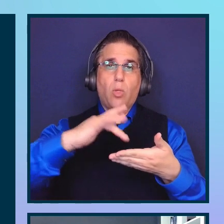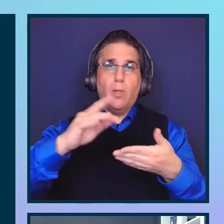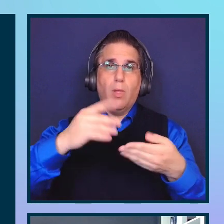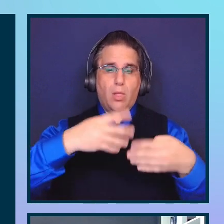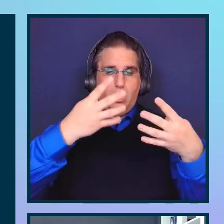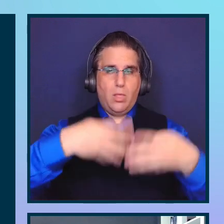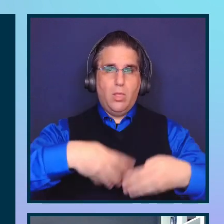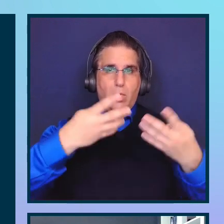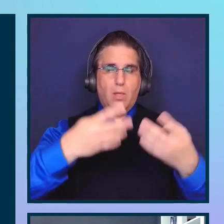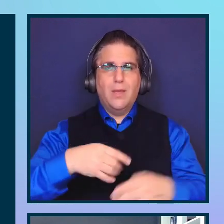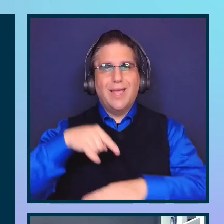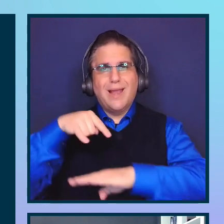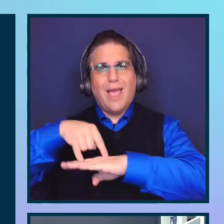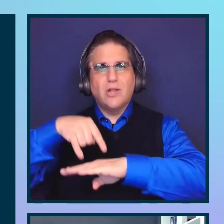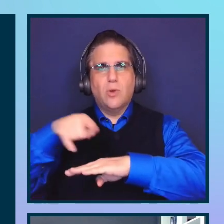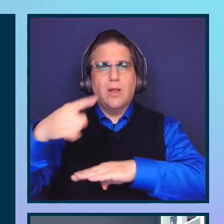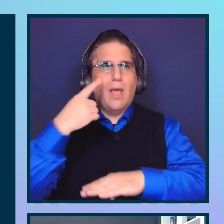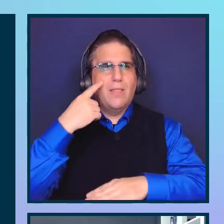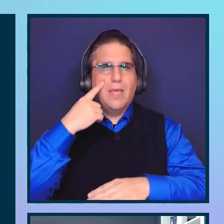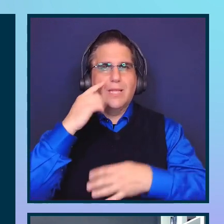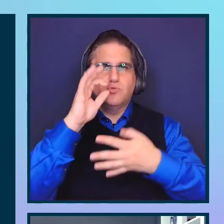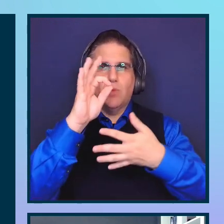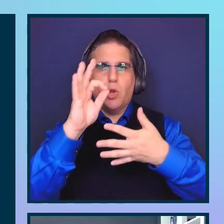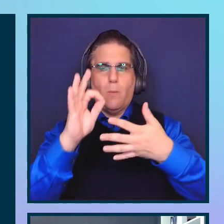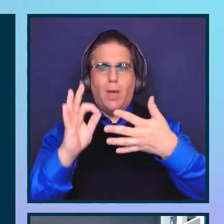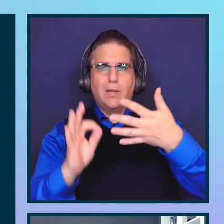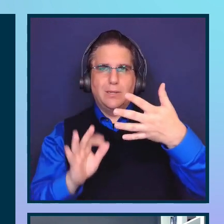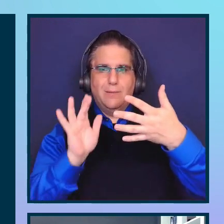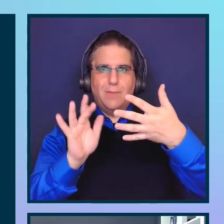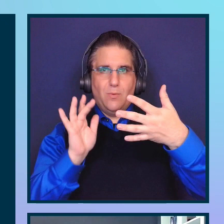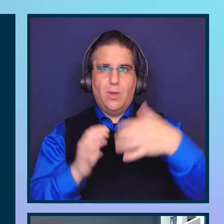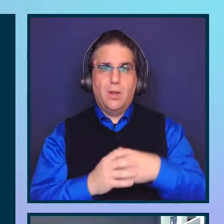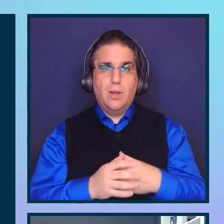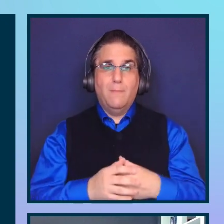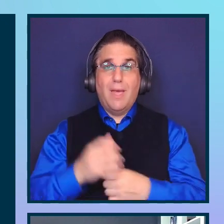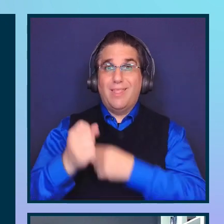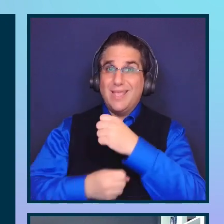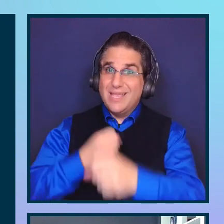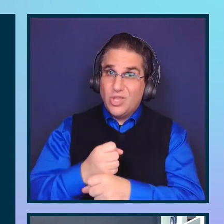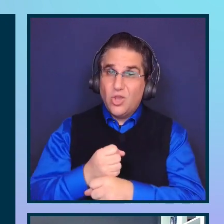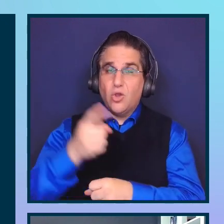in Android, I think it's a radio button. The year though, the year selection can be difficult because then we have,